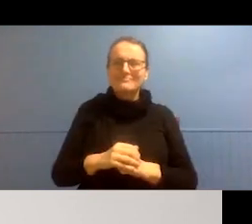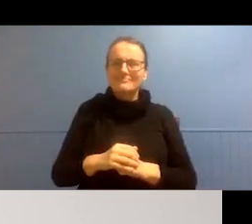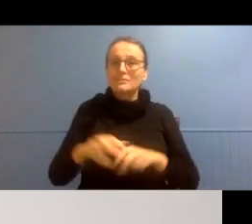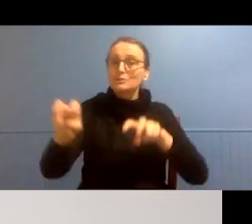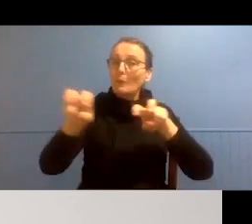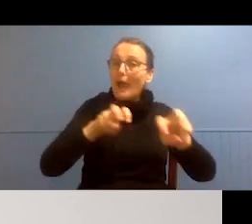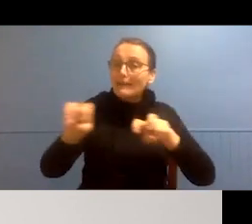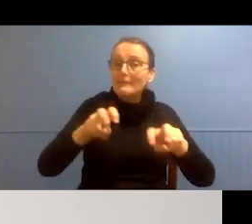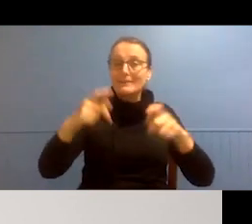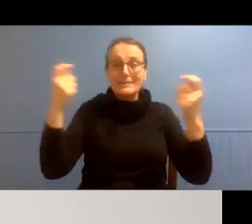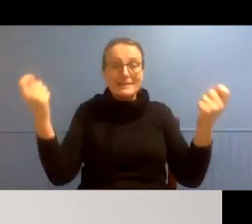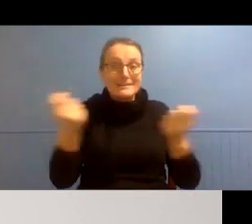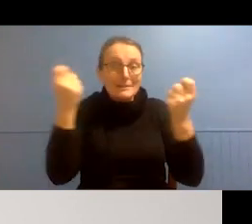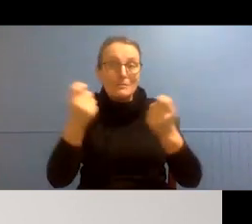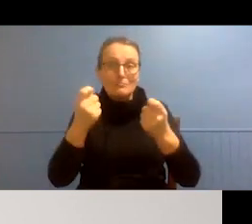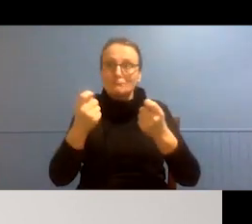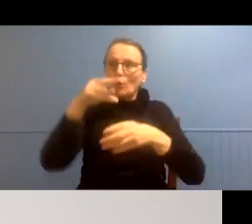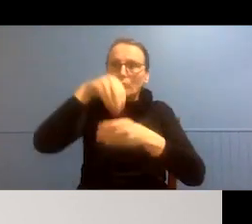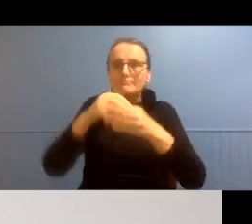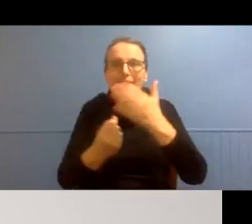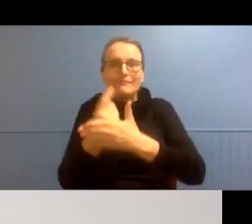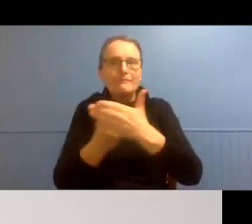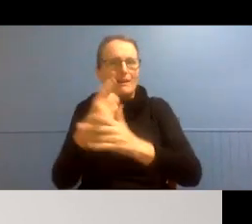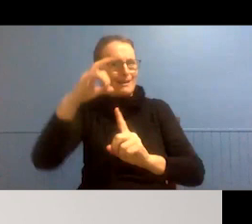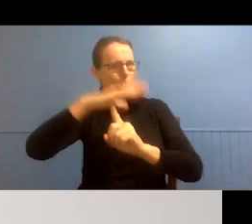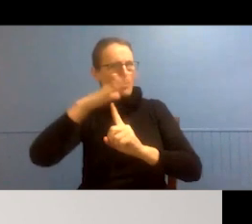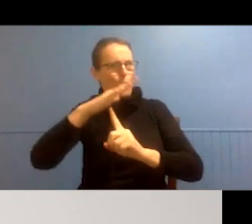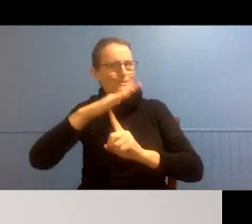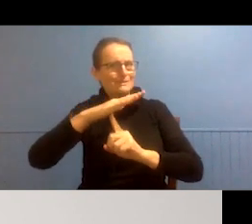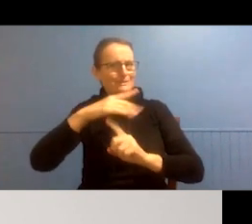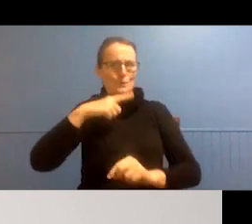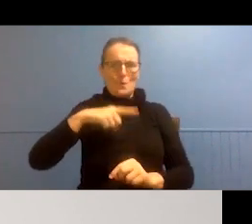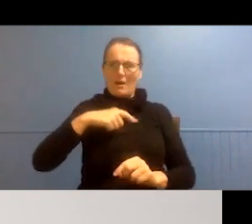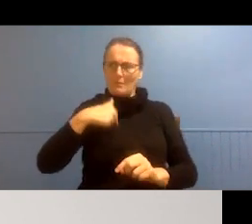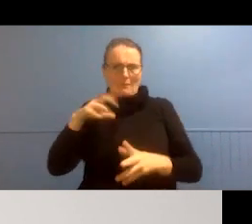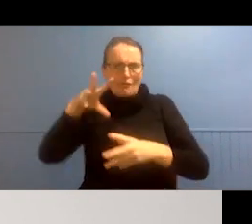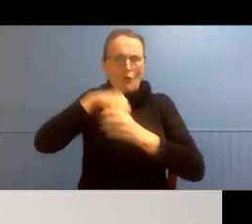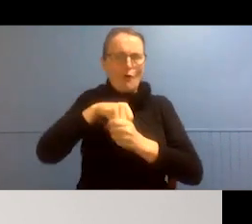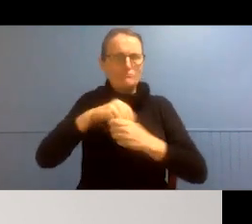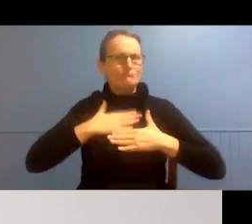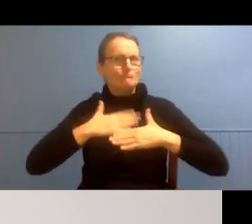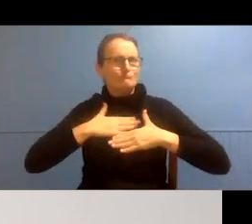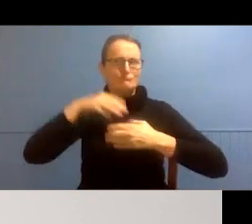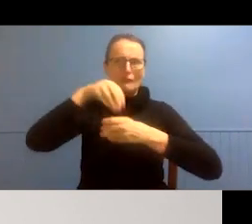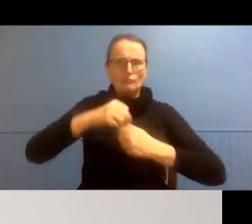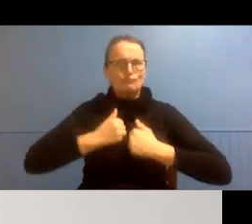activities and ceremonies and events are important to us because we want to be part of them.